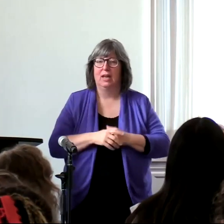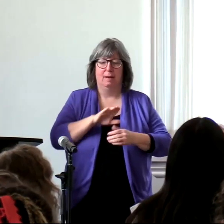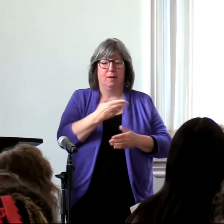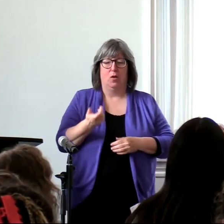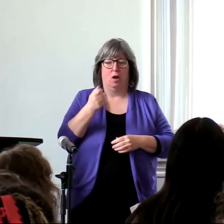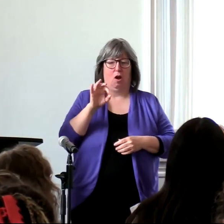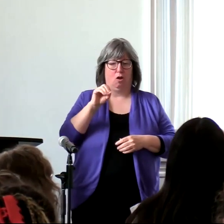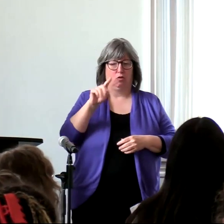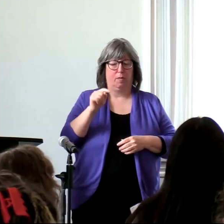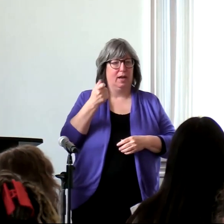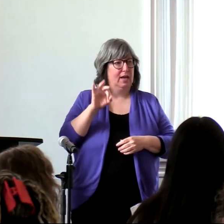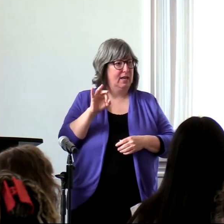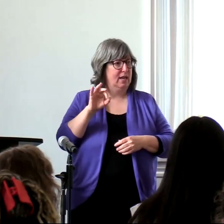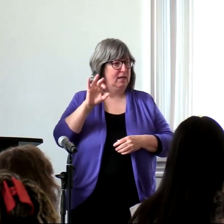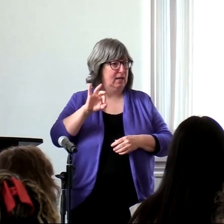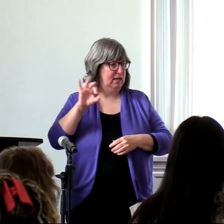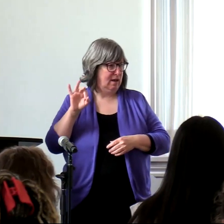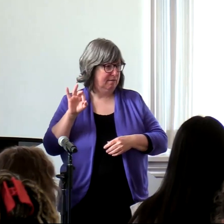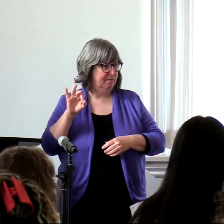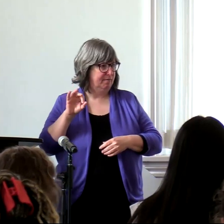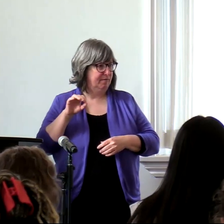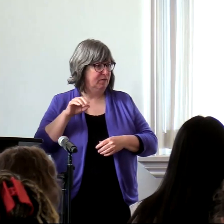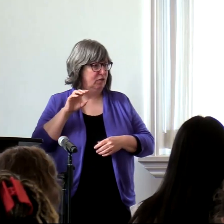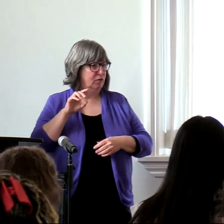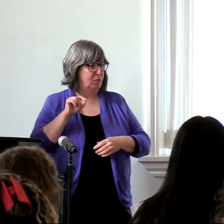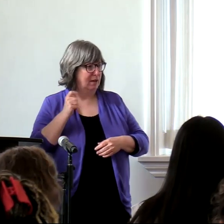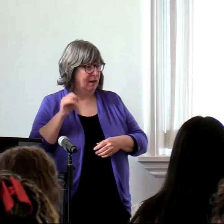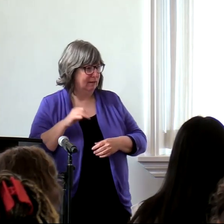was the personification of dedicated action.